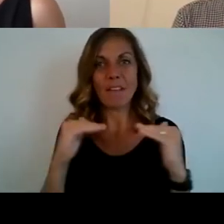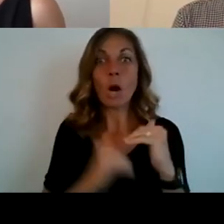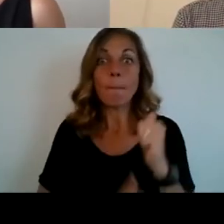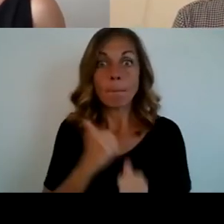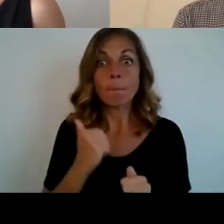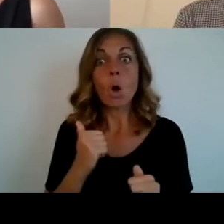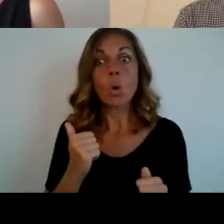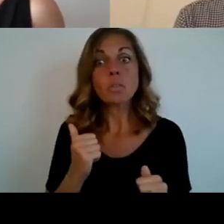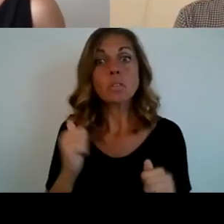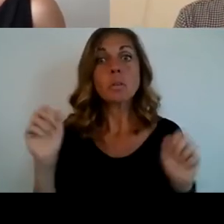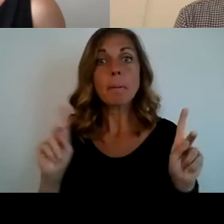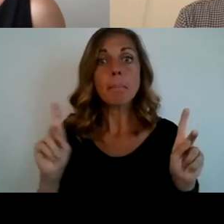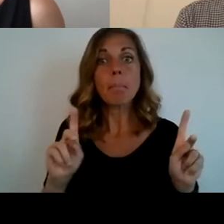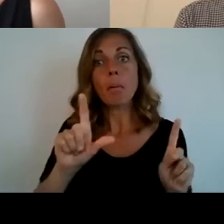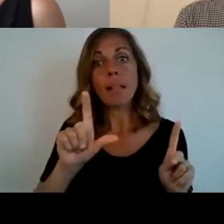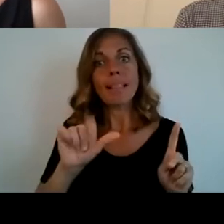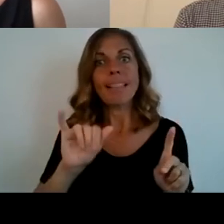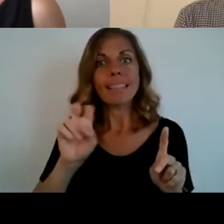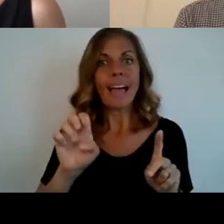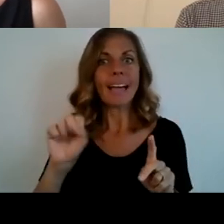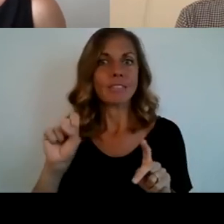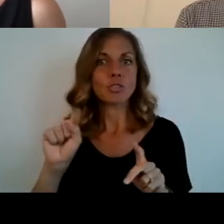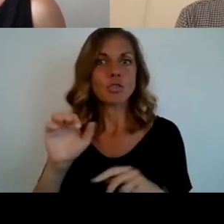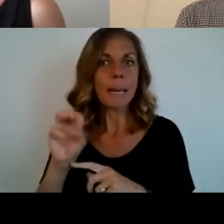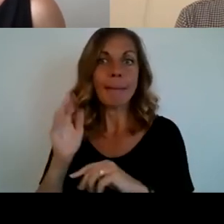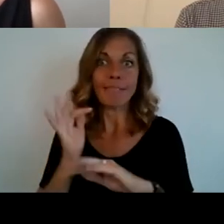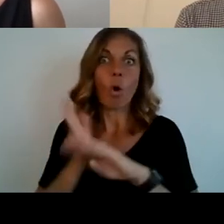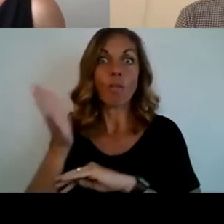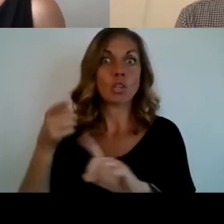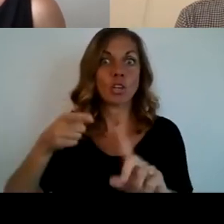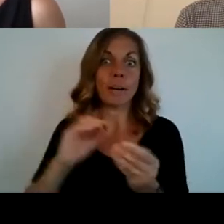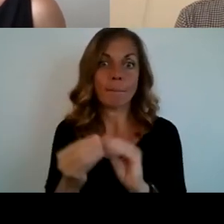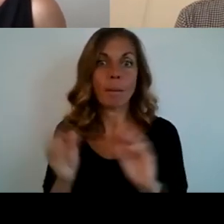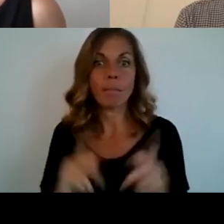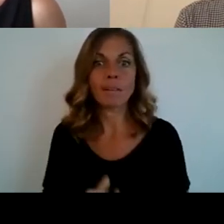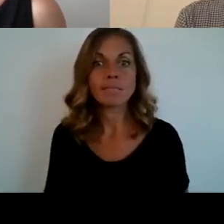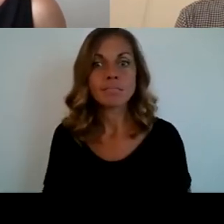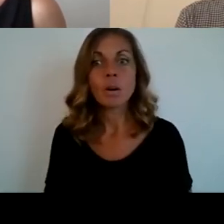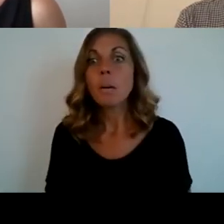if it's over a certain amount. So, you know, I had a great conversation with the curators